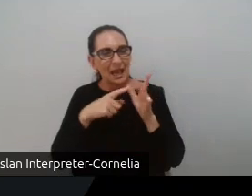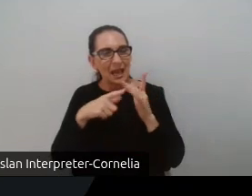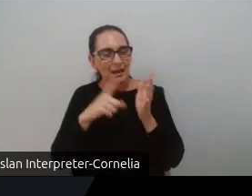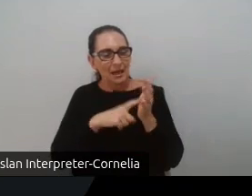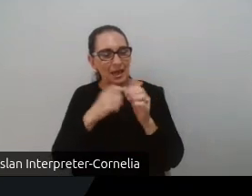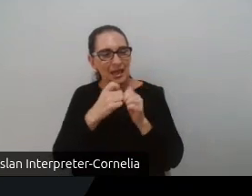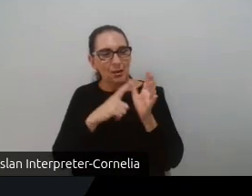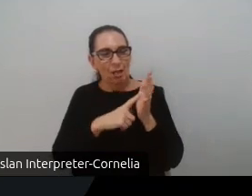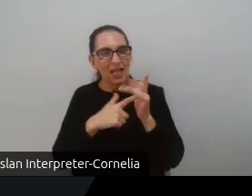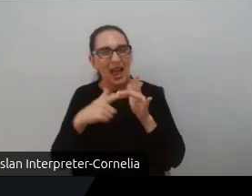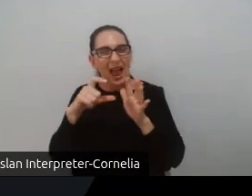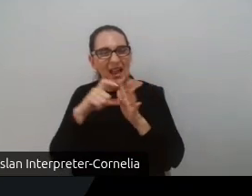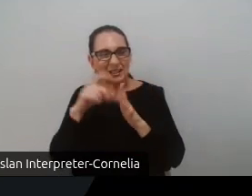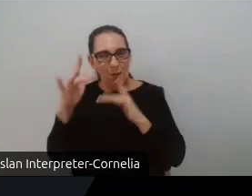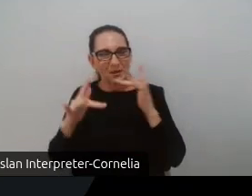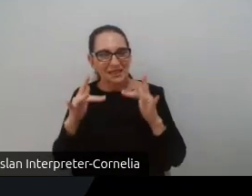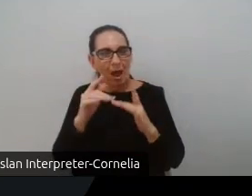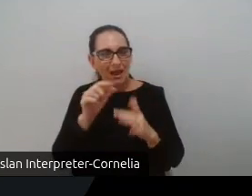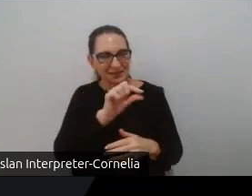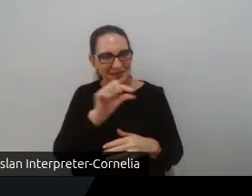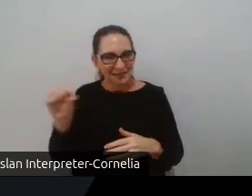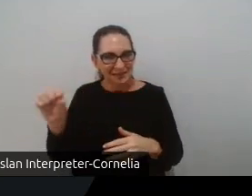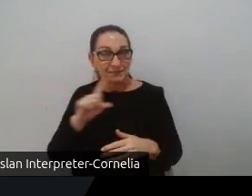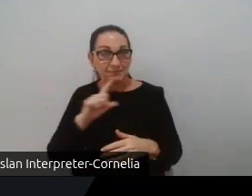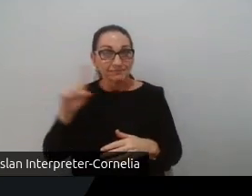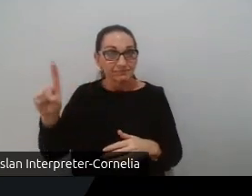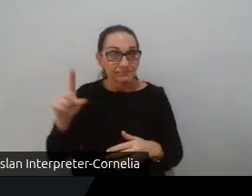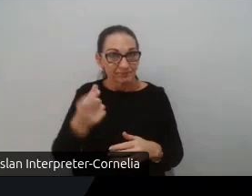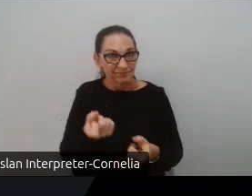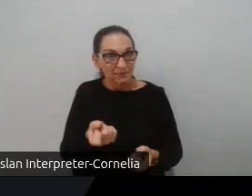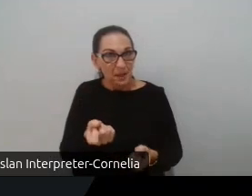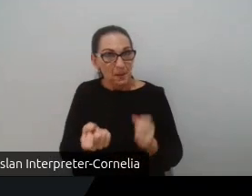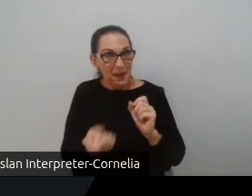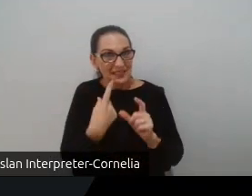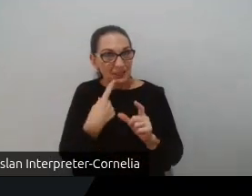us an email and say, "Hey, I'd like training for this many people and this is the team that I want